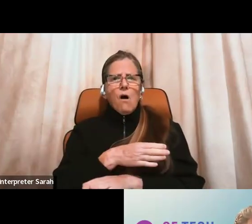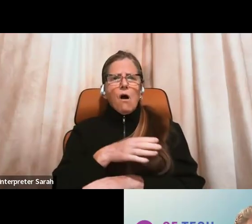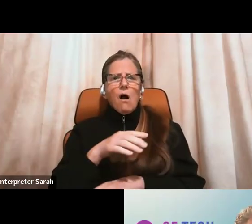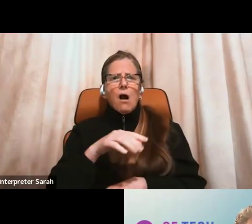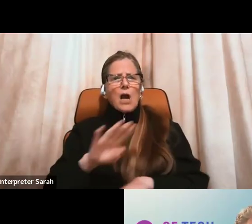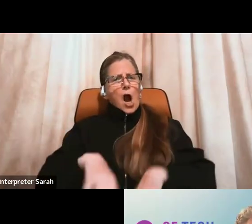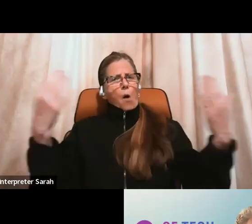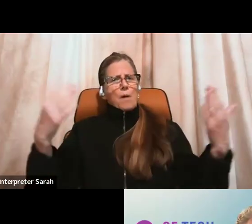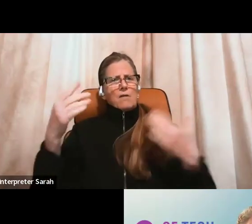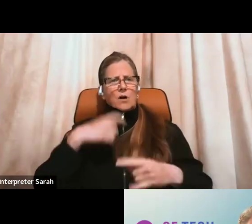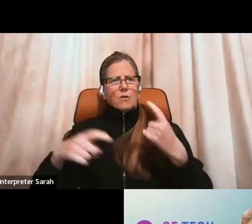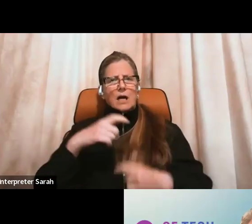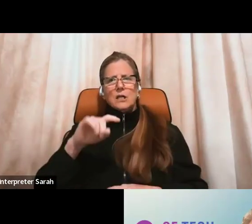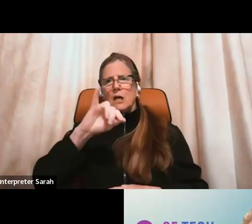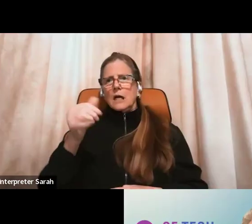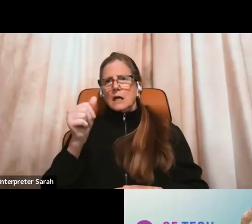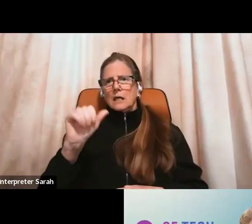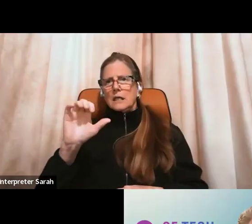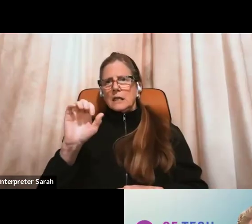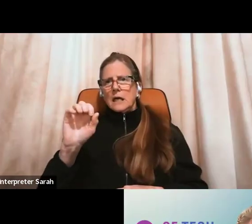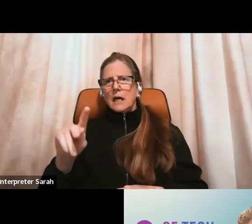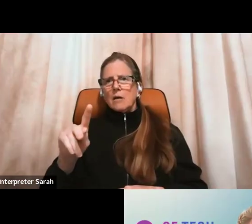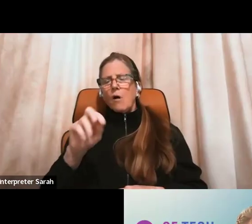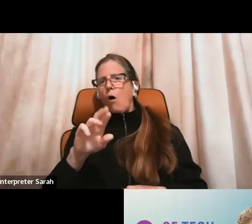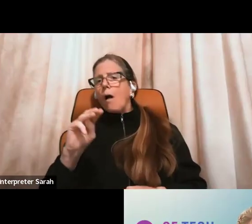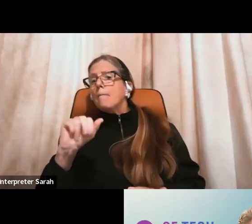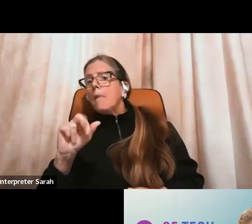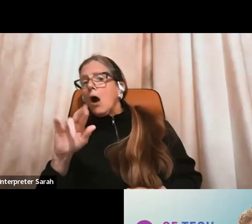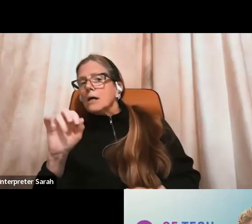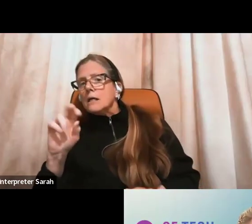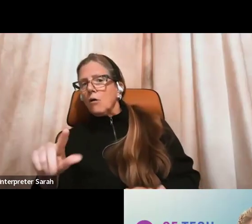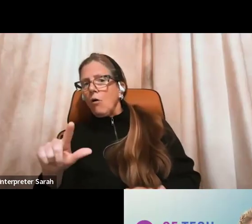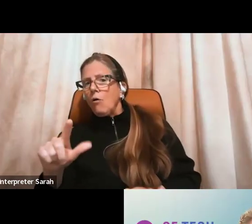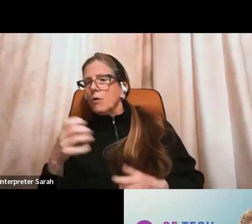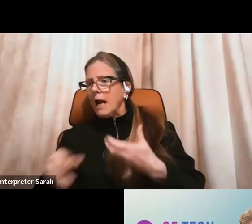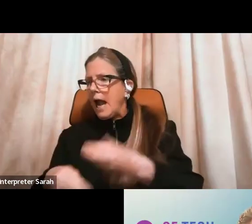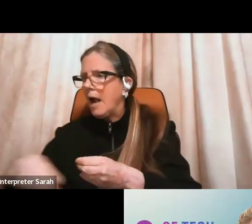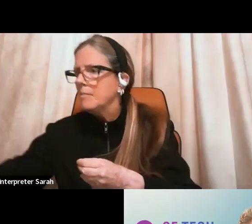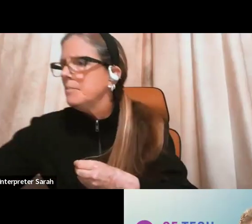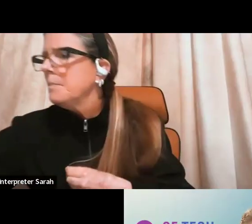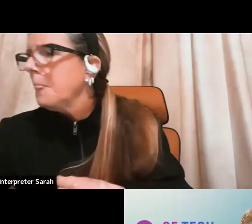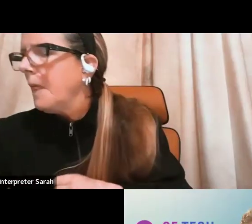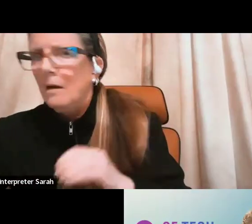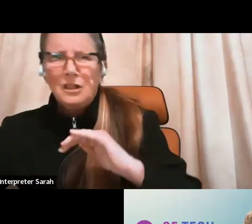but Jacob or Marisol, anything you wanted to add just about the AI factor when it comes